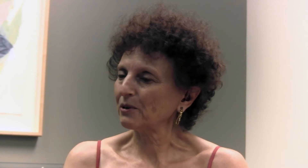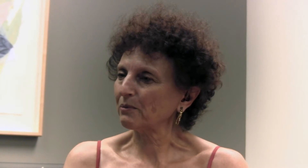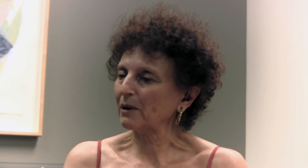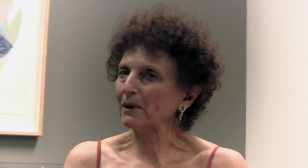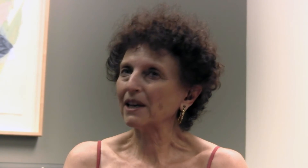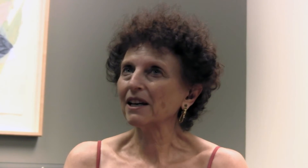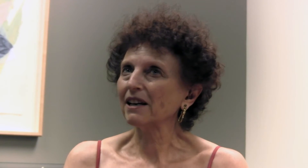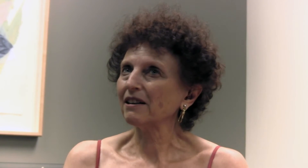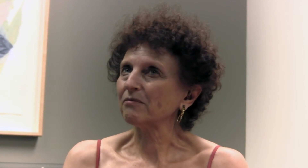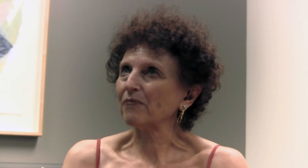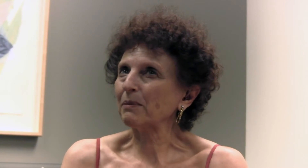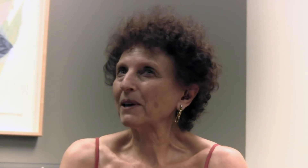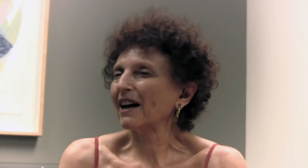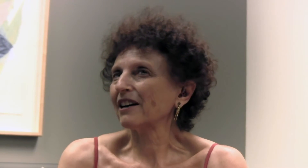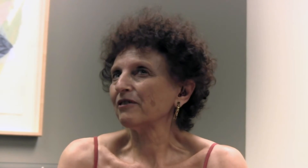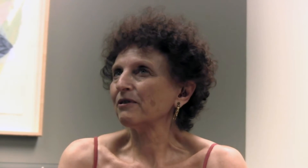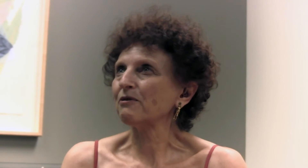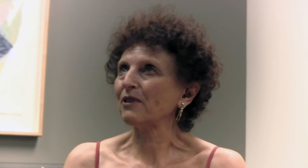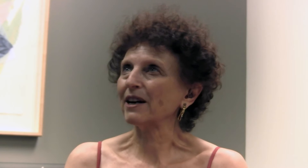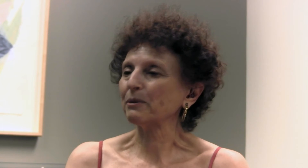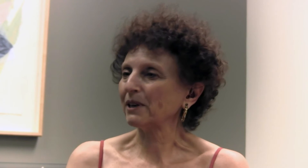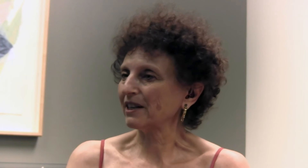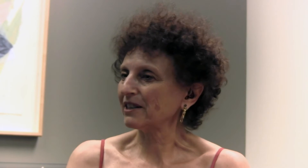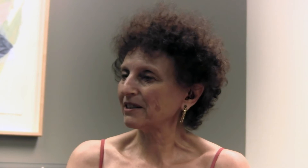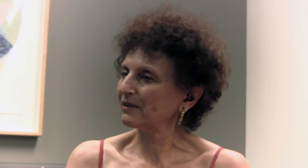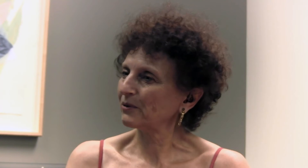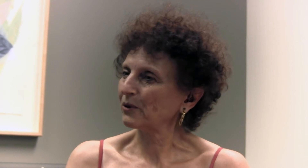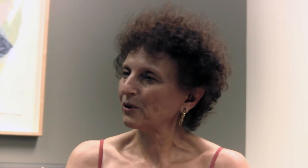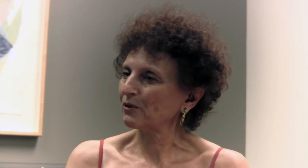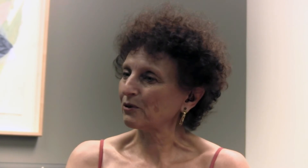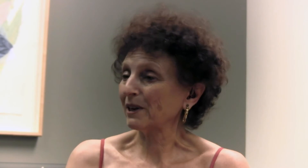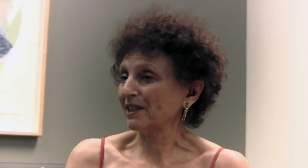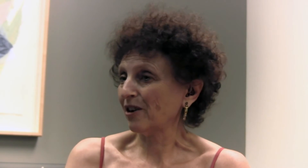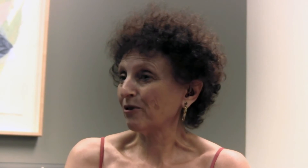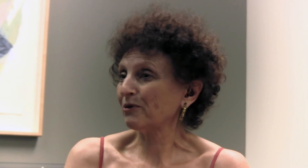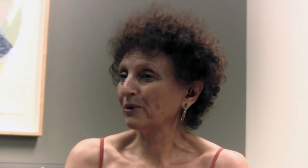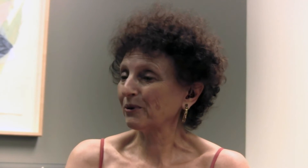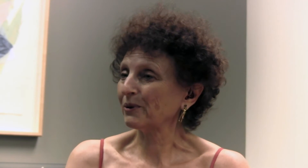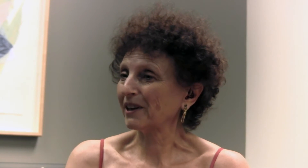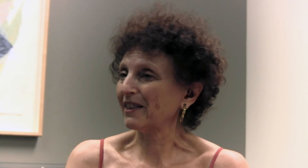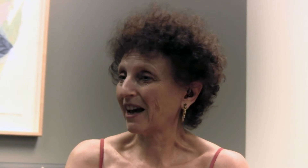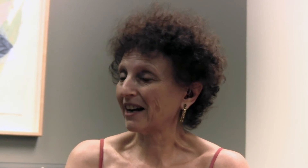maybe I could find a place for myself in that.